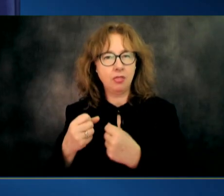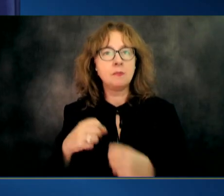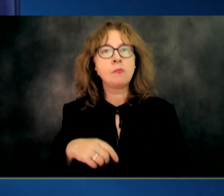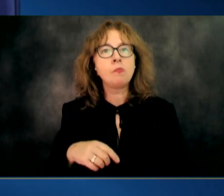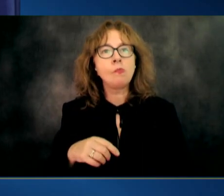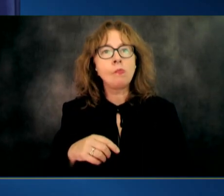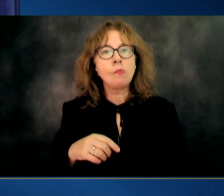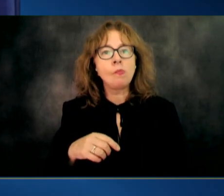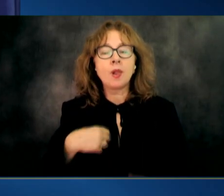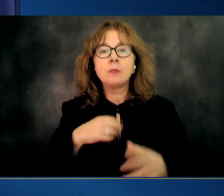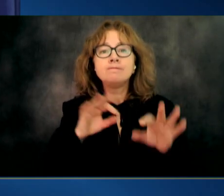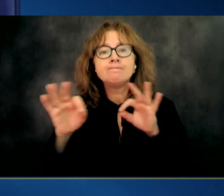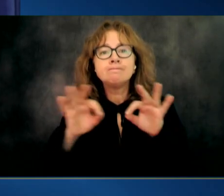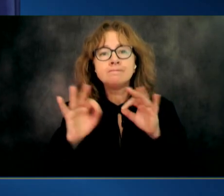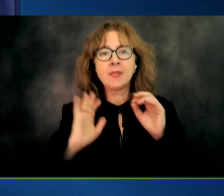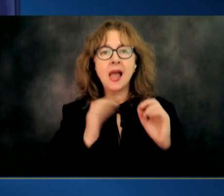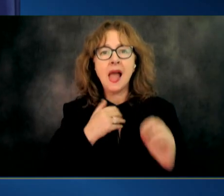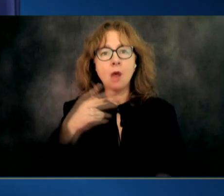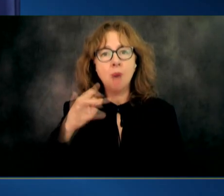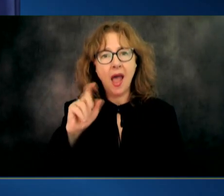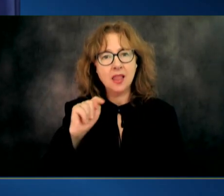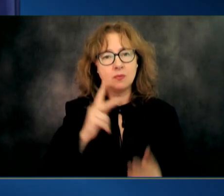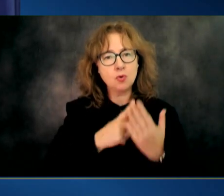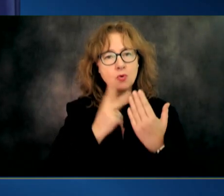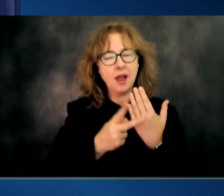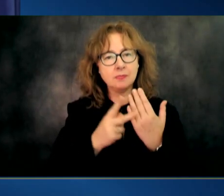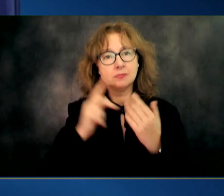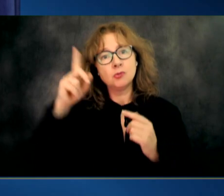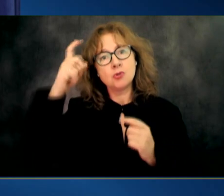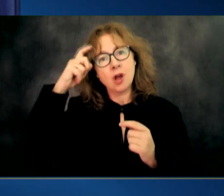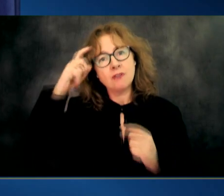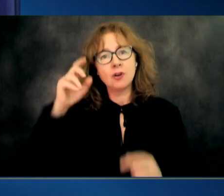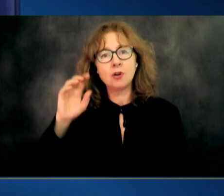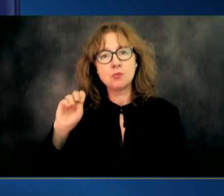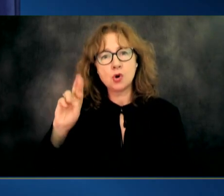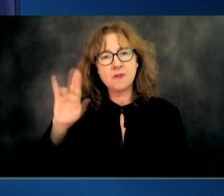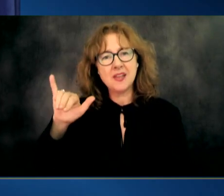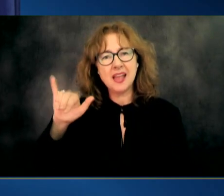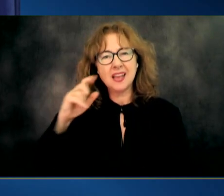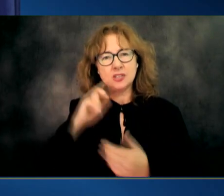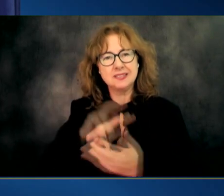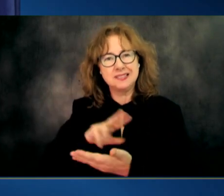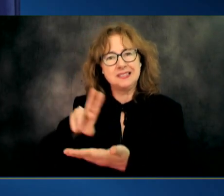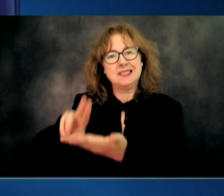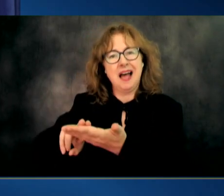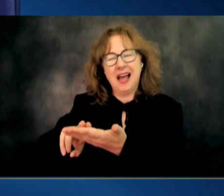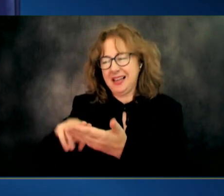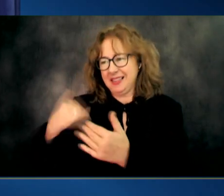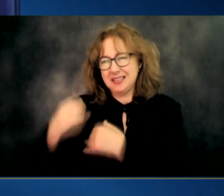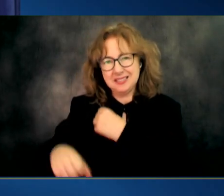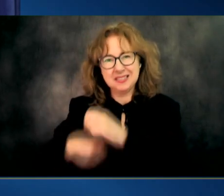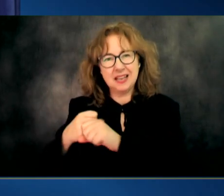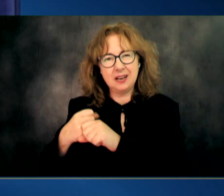program that Governor Murphy signed into legislation earlier this year in January.